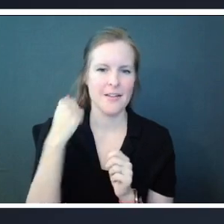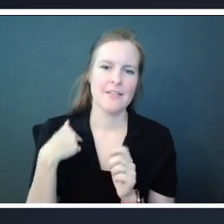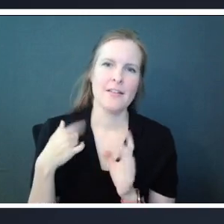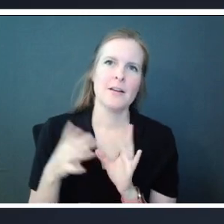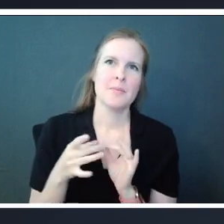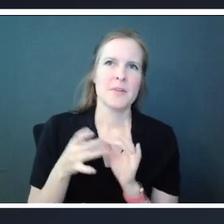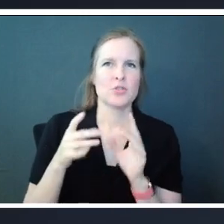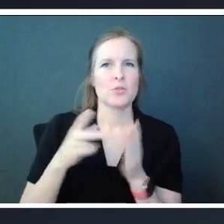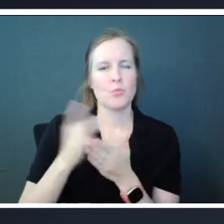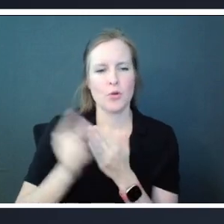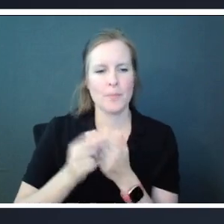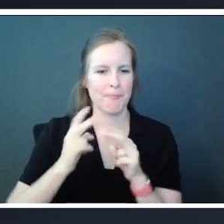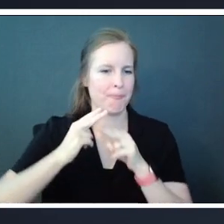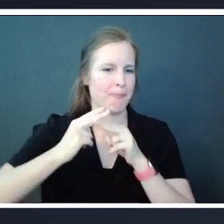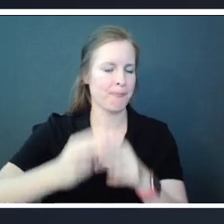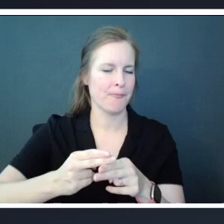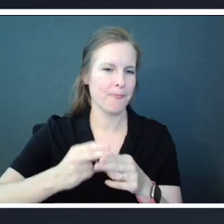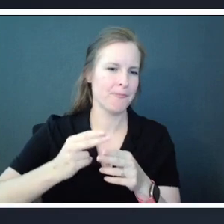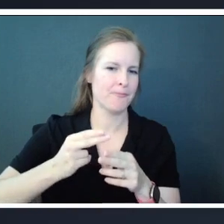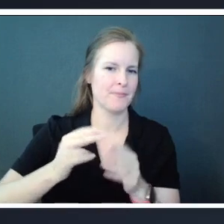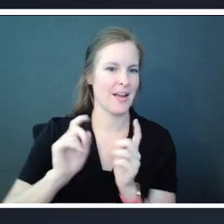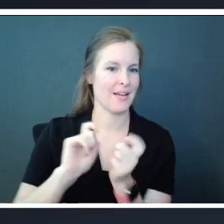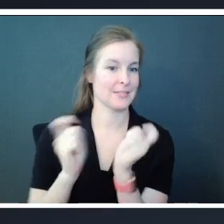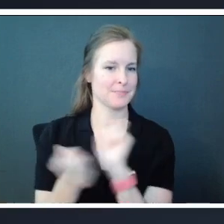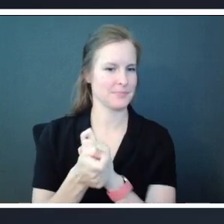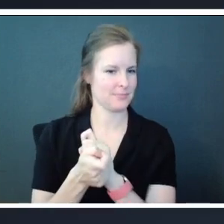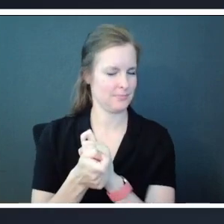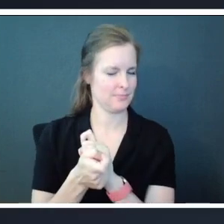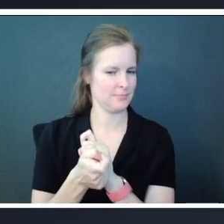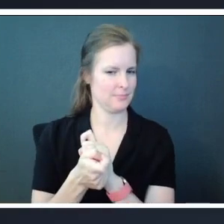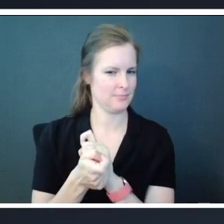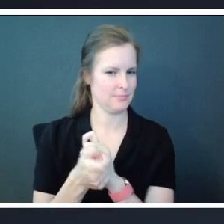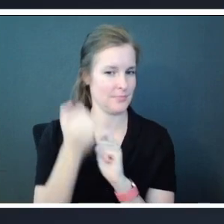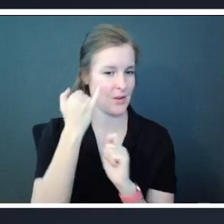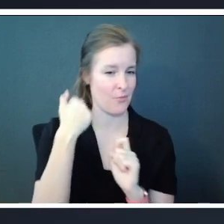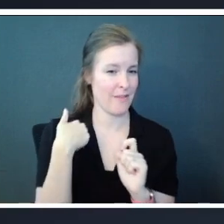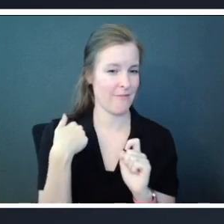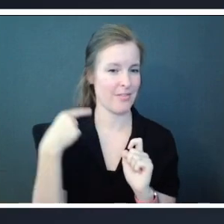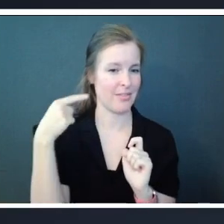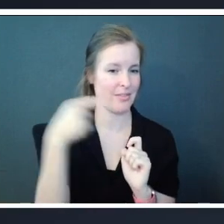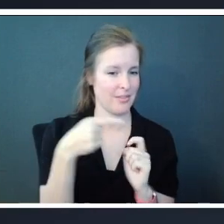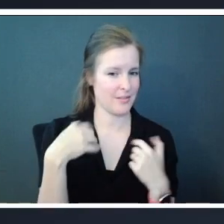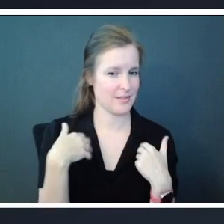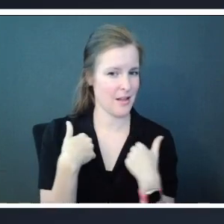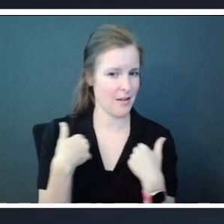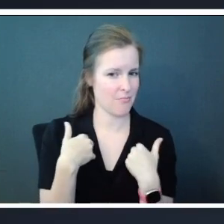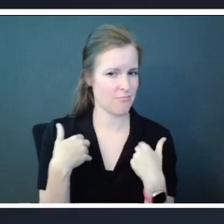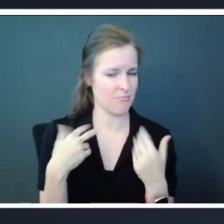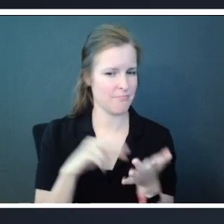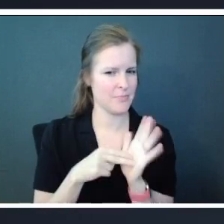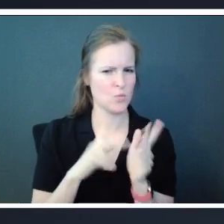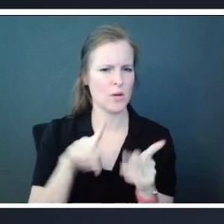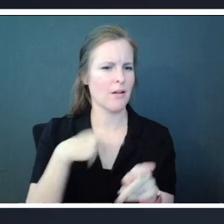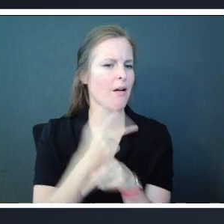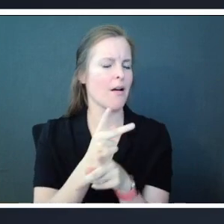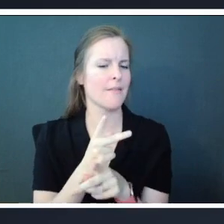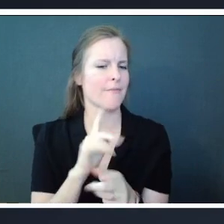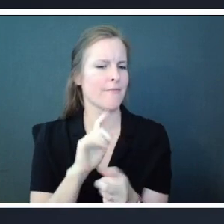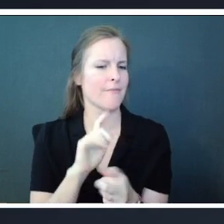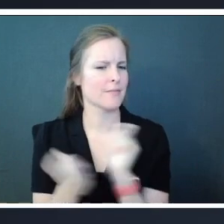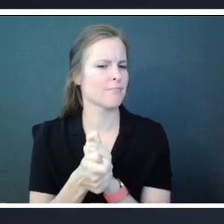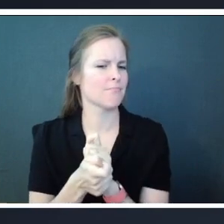have our pinecone skink, what are some adaptations that this skink may have? I'm going to watch the